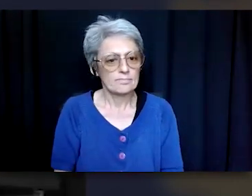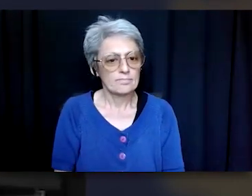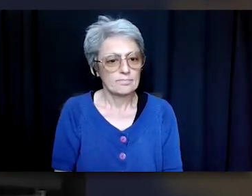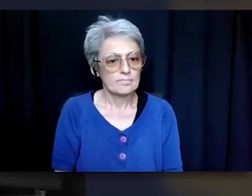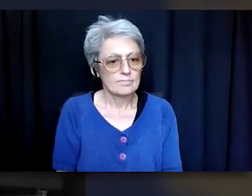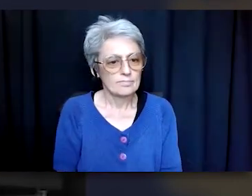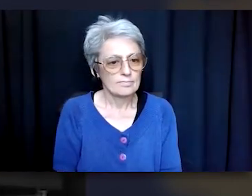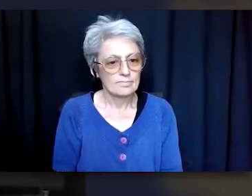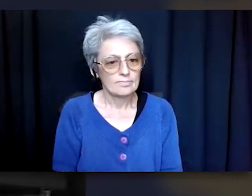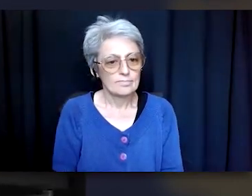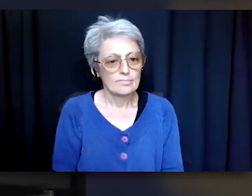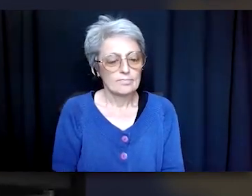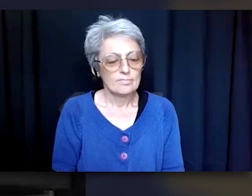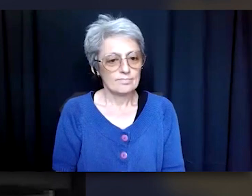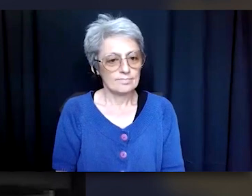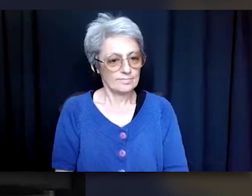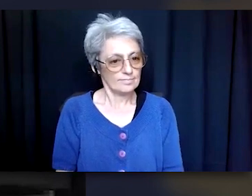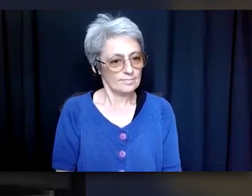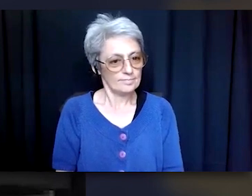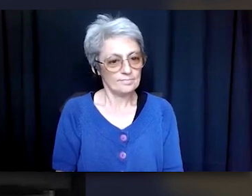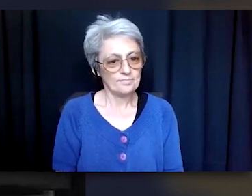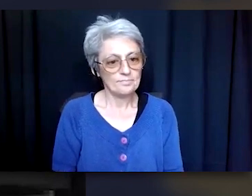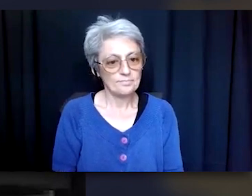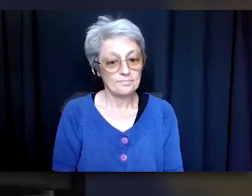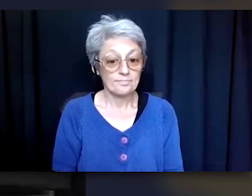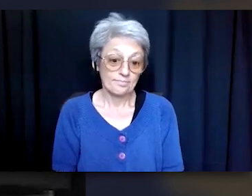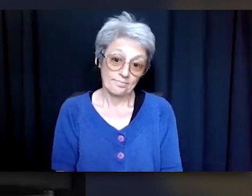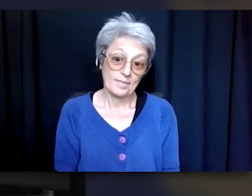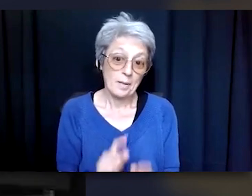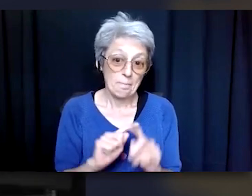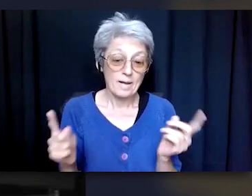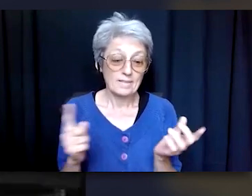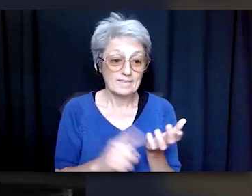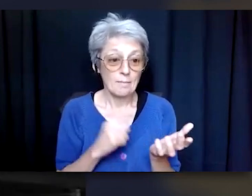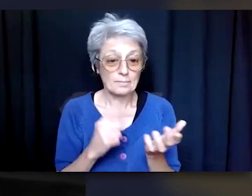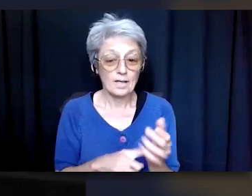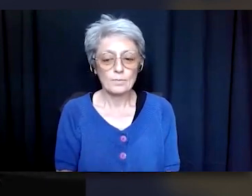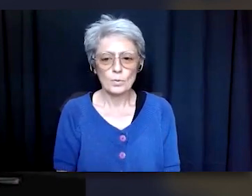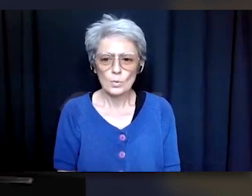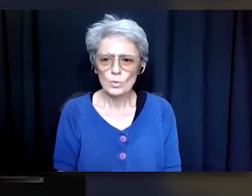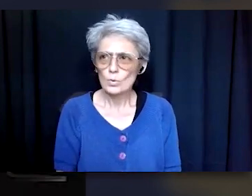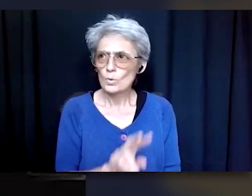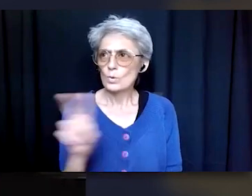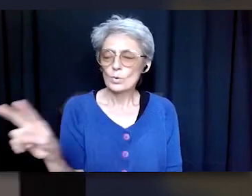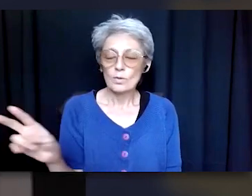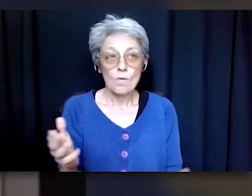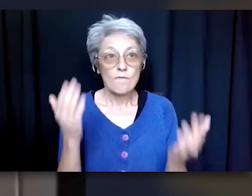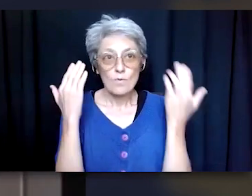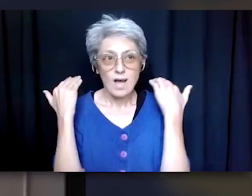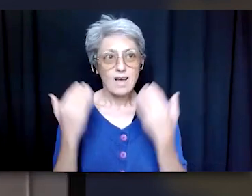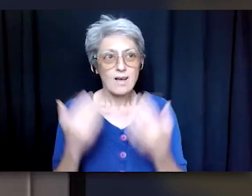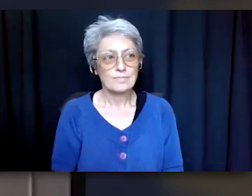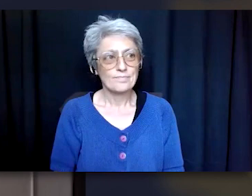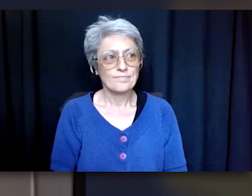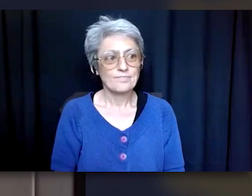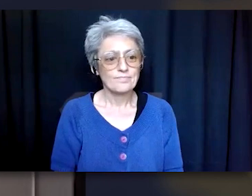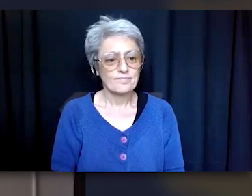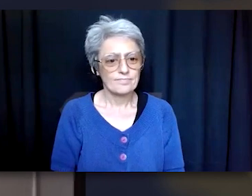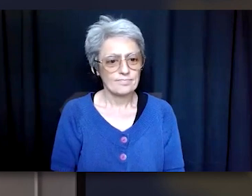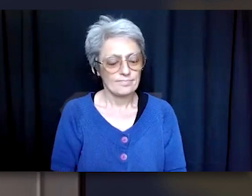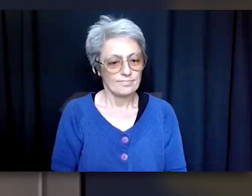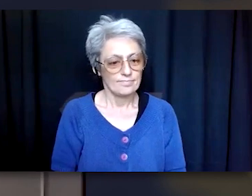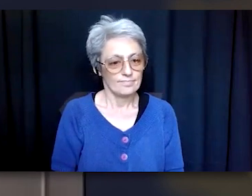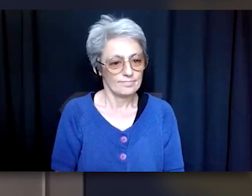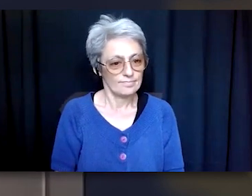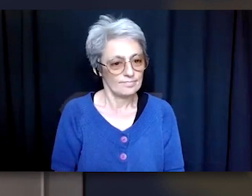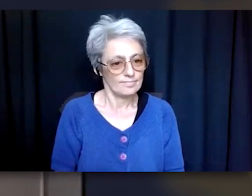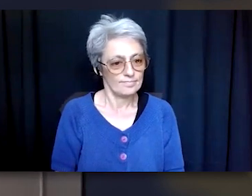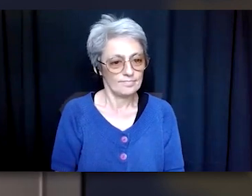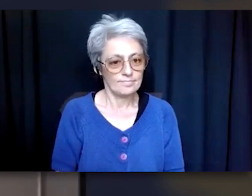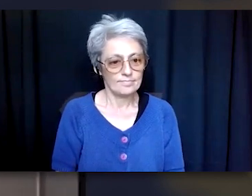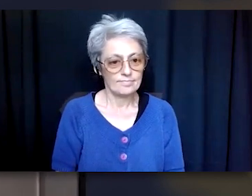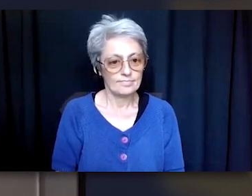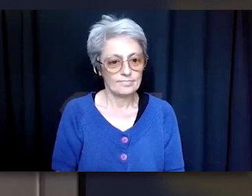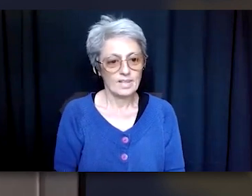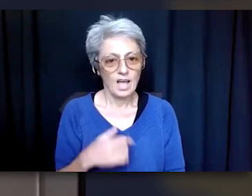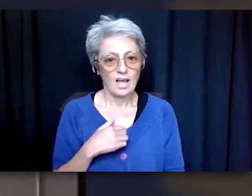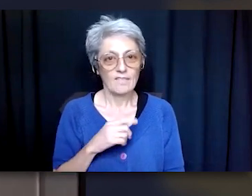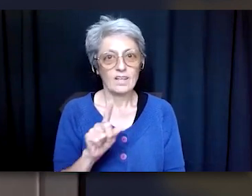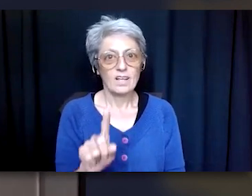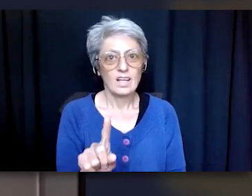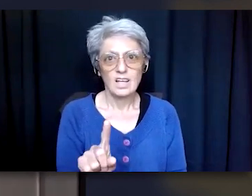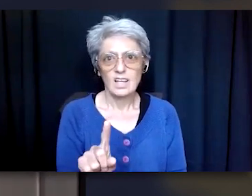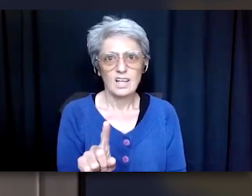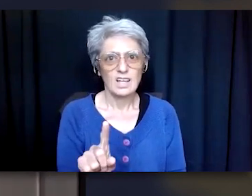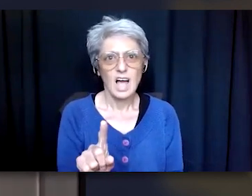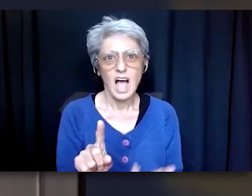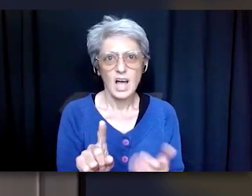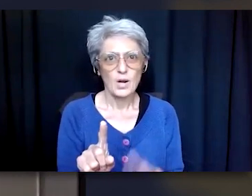But sometimes I’m a little overwhelmed and I don’t really want to do it anymore.